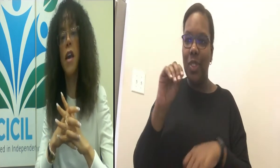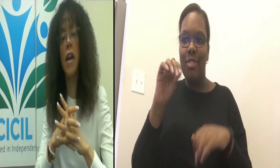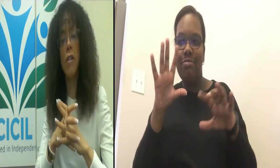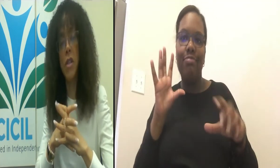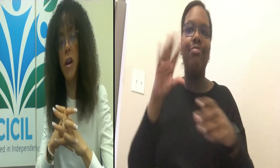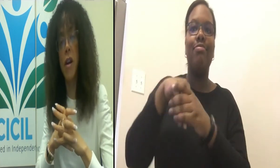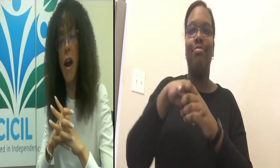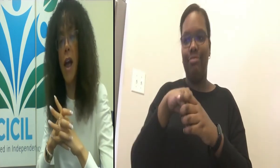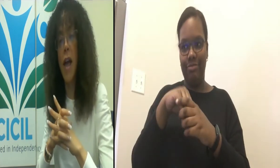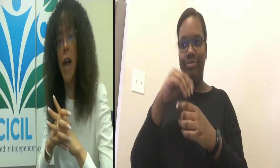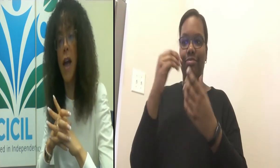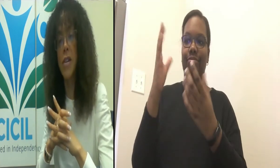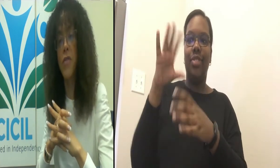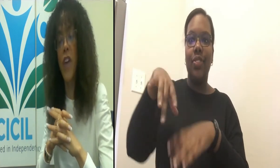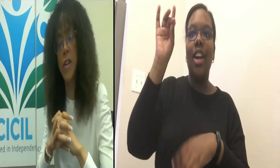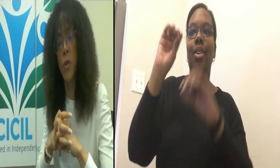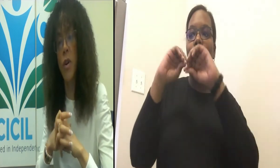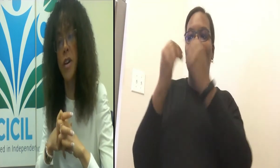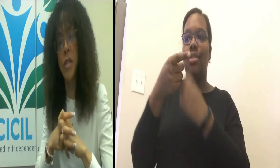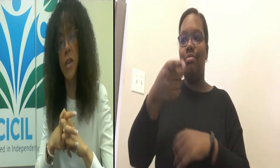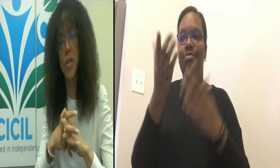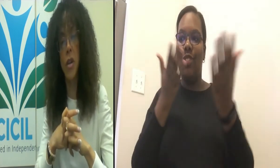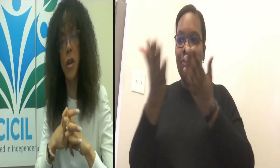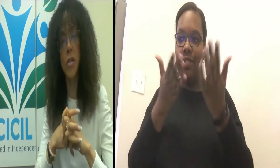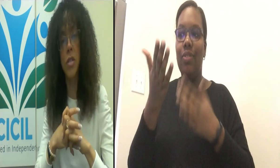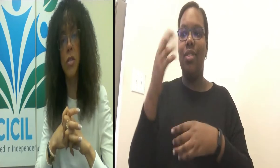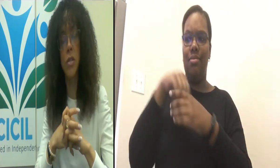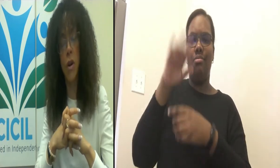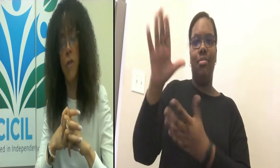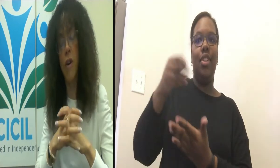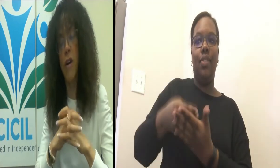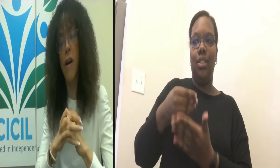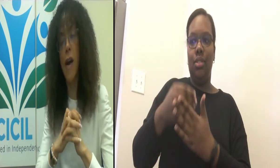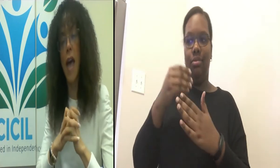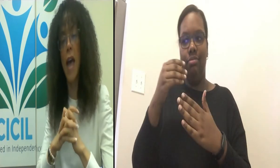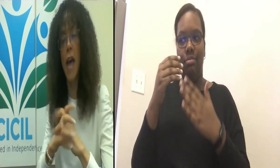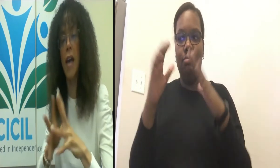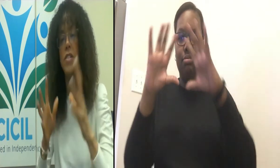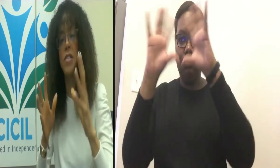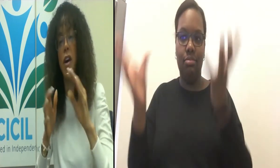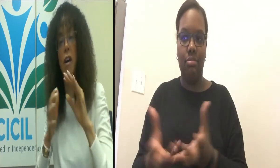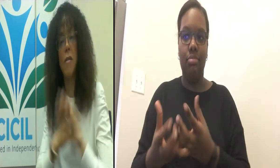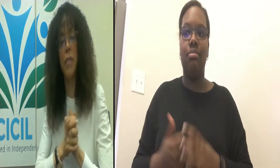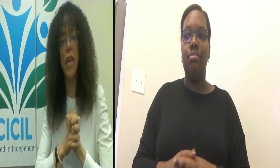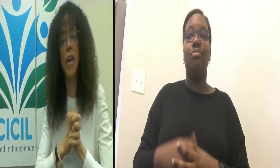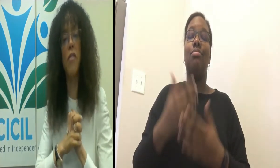video hopefully you've been inspired enough to want to get out there and find